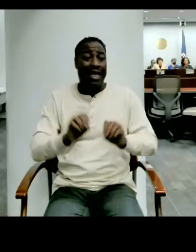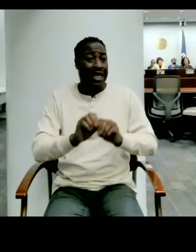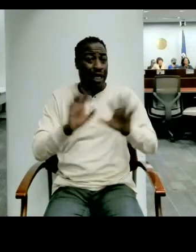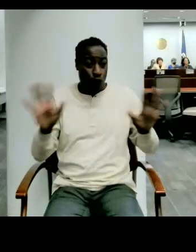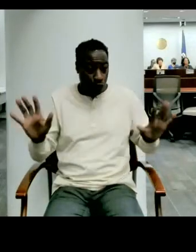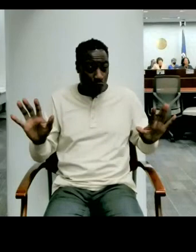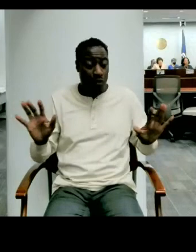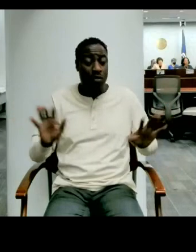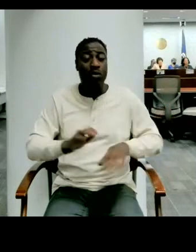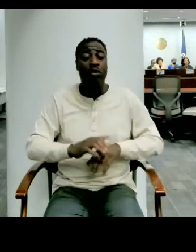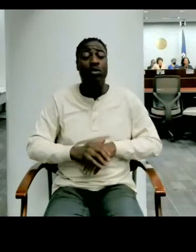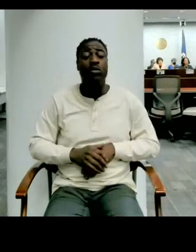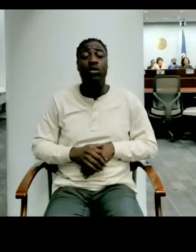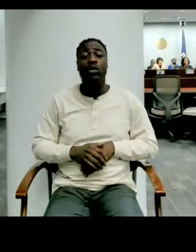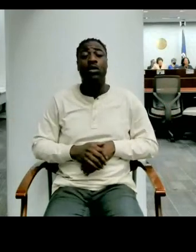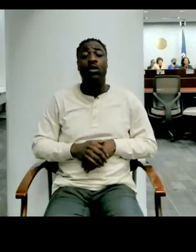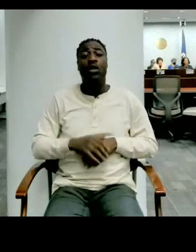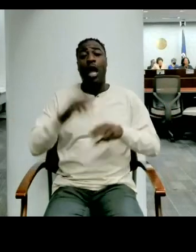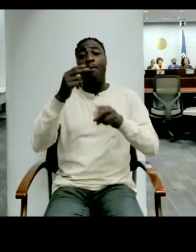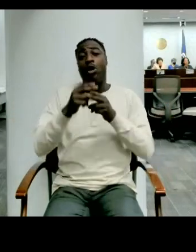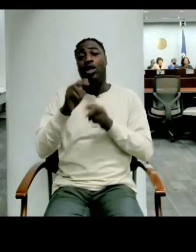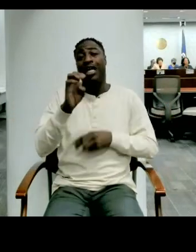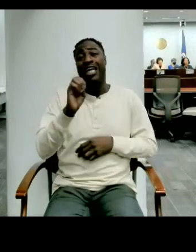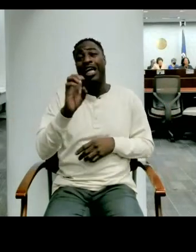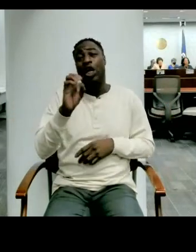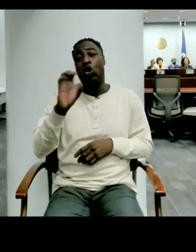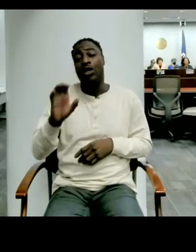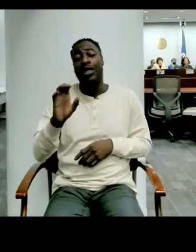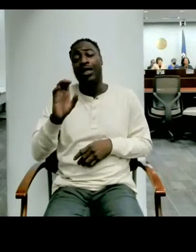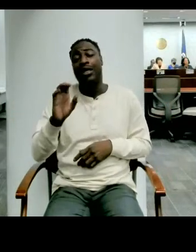I did mention EEOC Q and A on the vaccine accommodations,